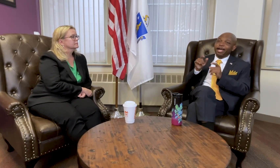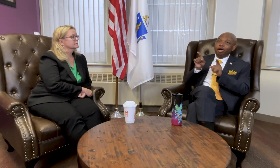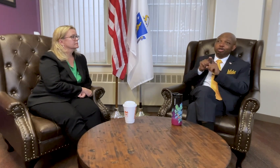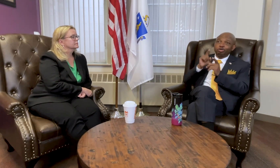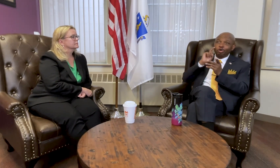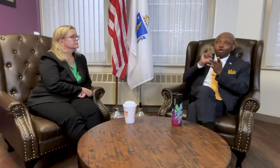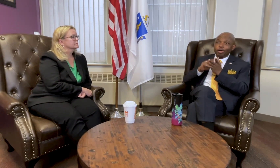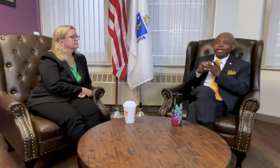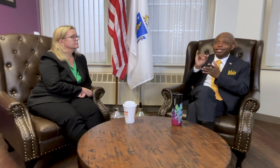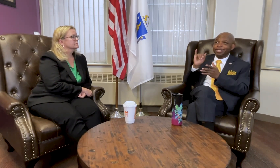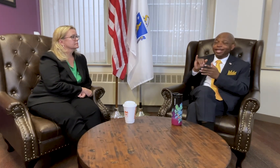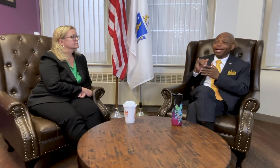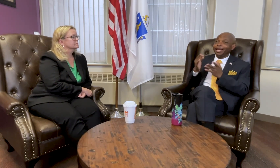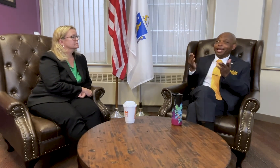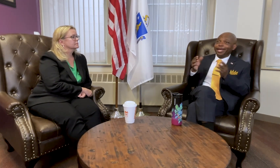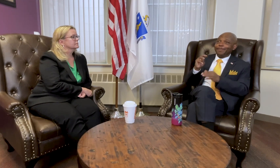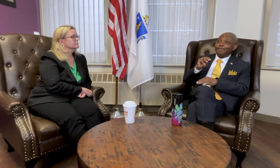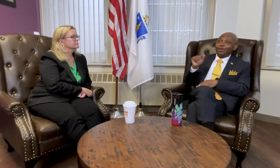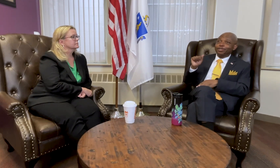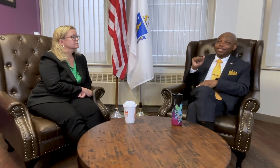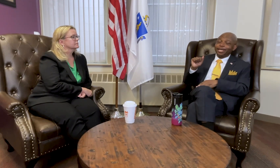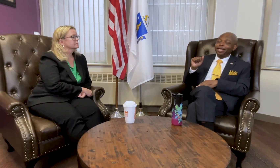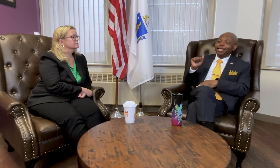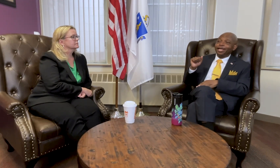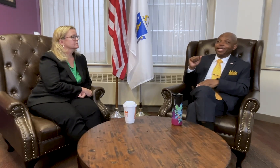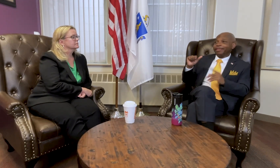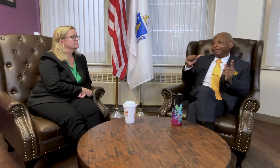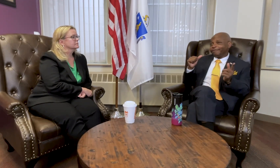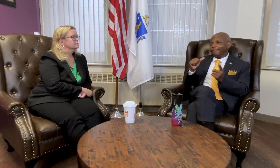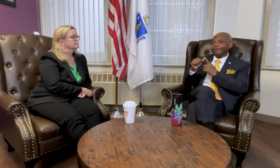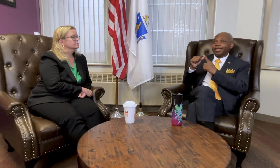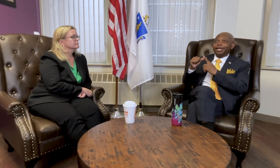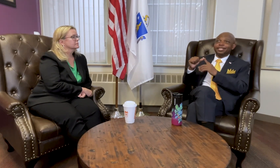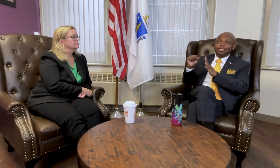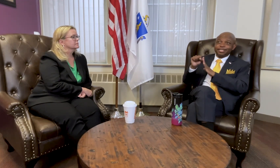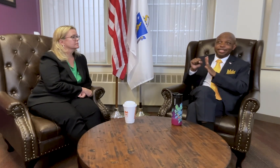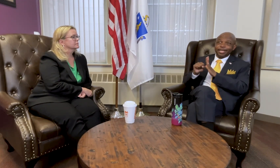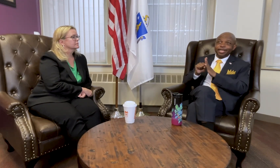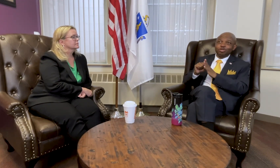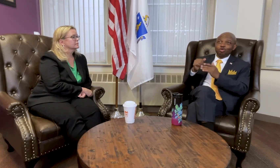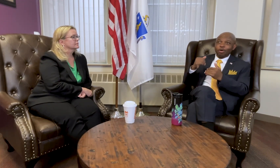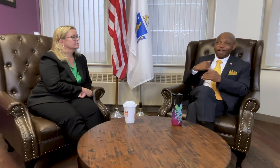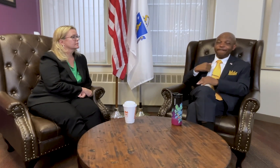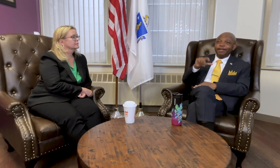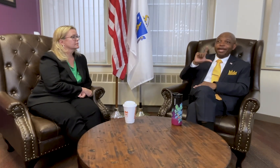I also want to recognize that Massachusetts is the very first state to have our Governor be